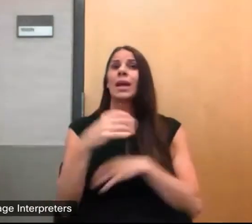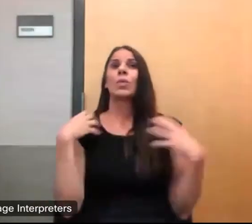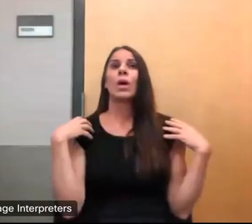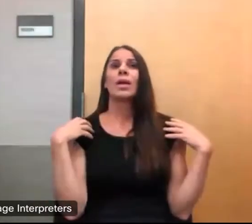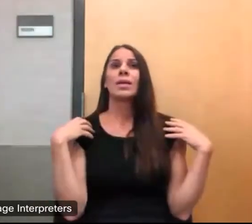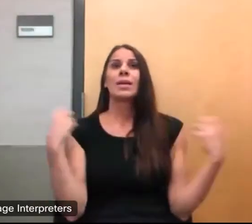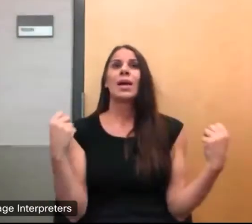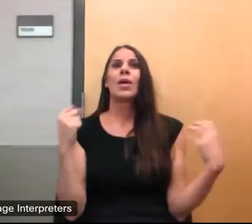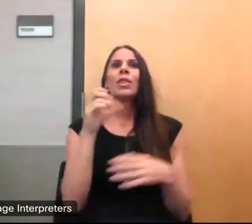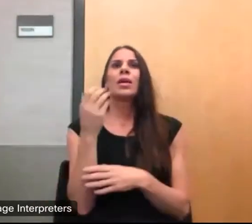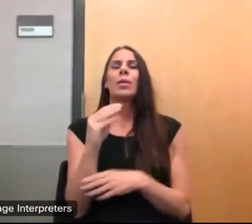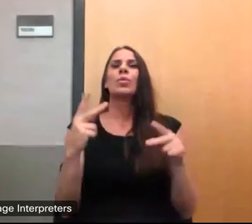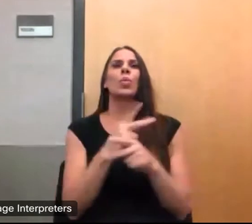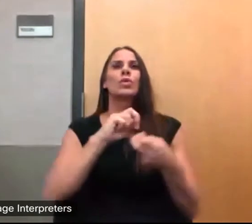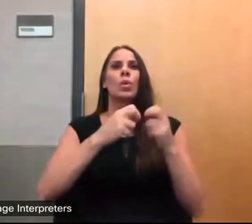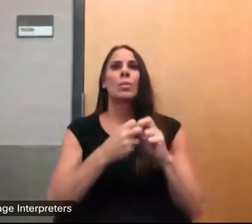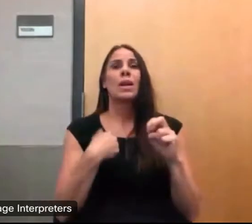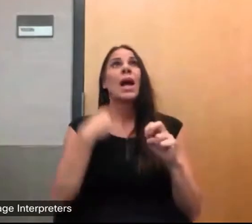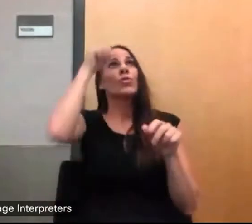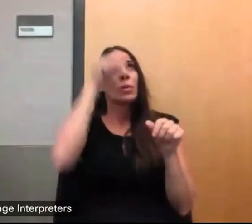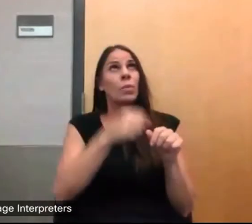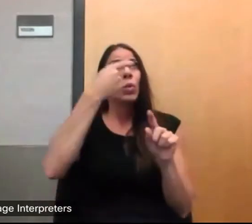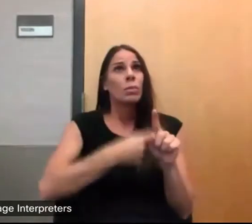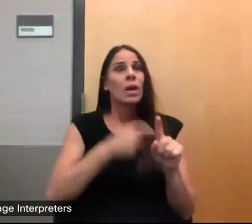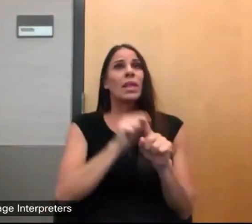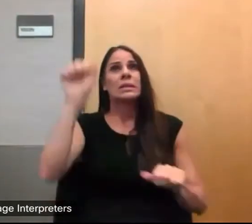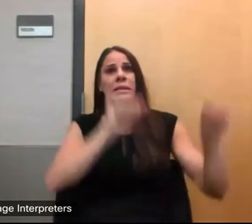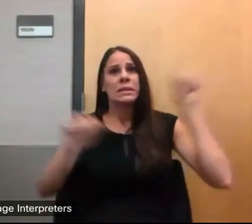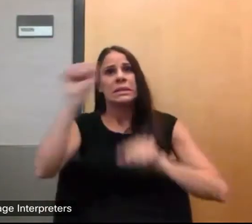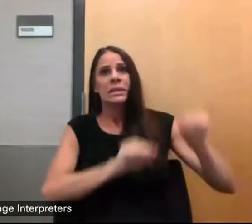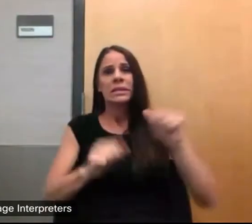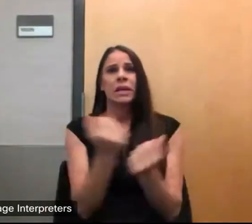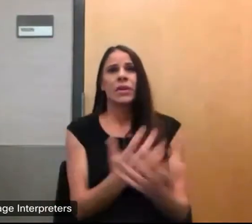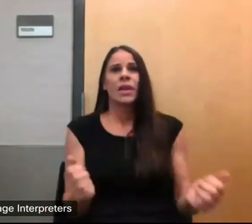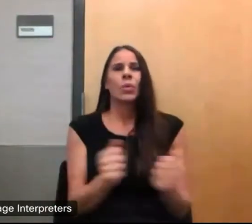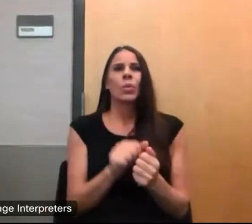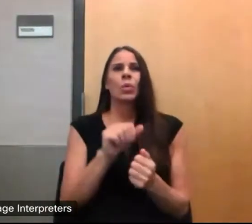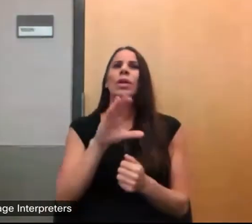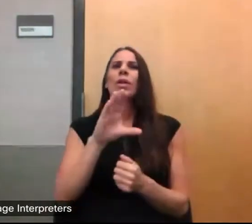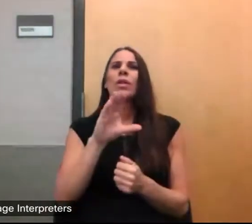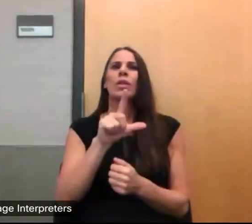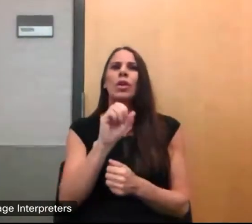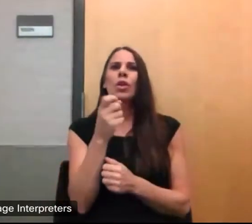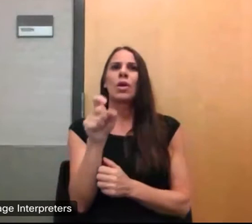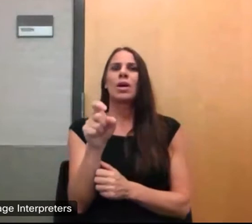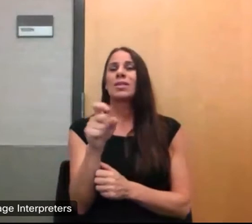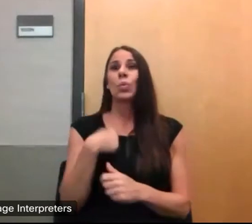that I was wiping groceries on with. Clorox wipes and that wasn't cause. We, it wasn't that. We were wrong to think that might be what we needed. It's like, that's what